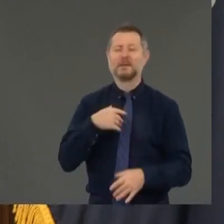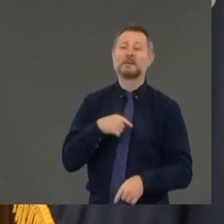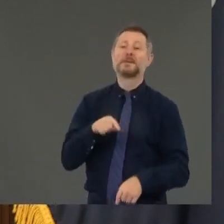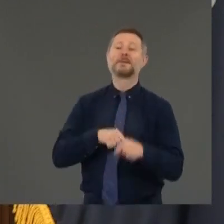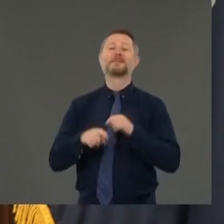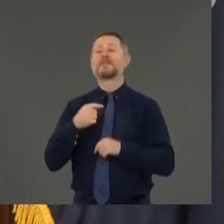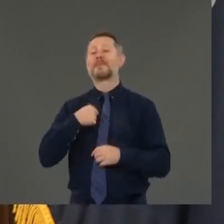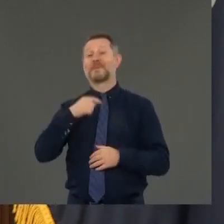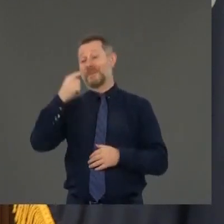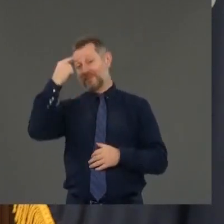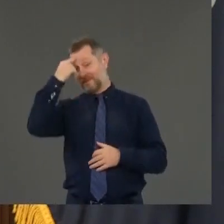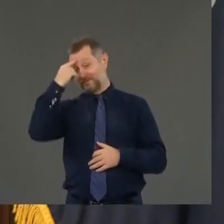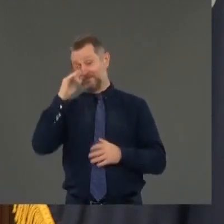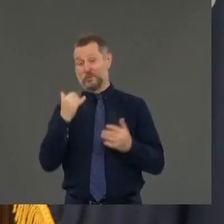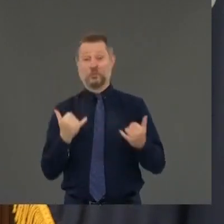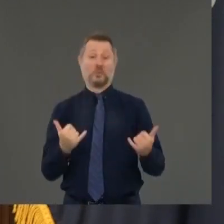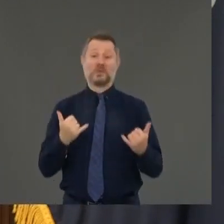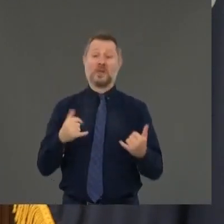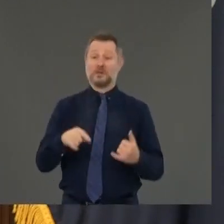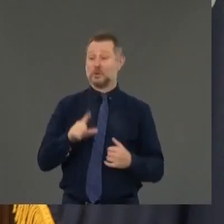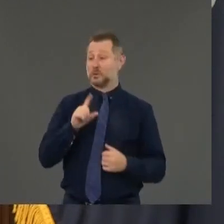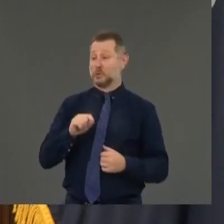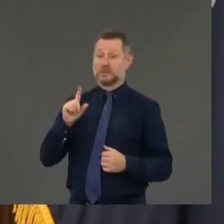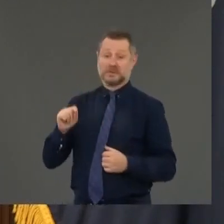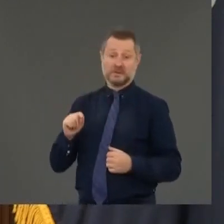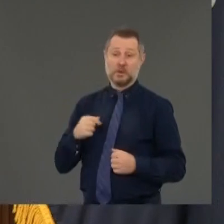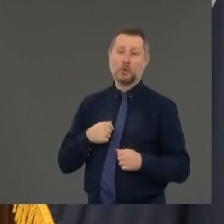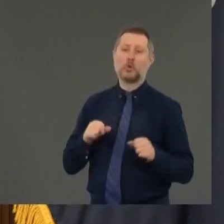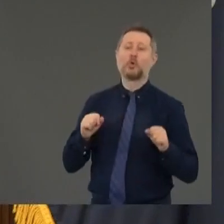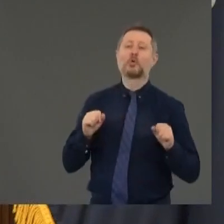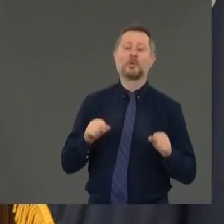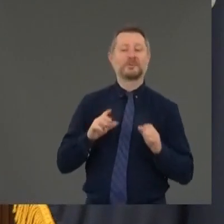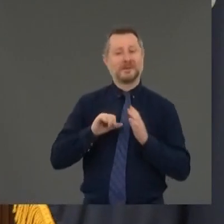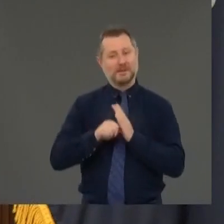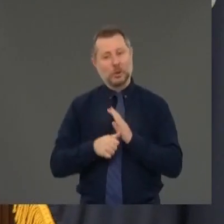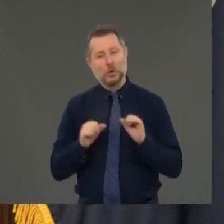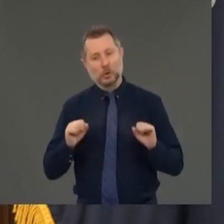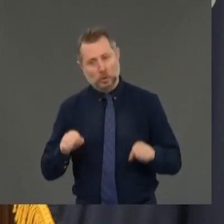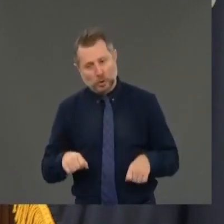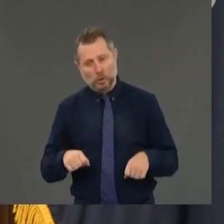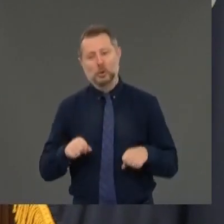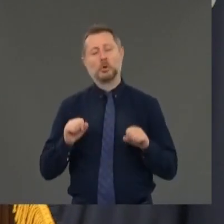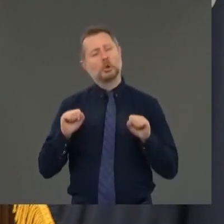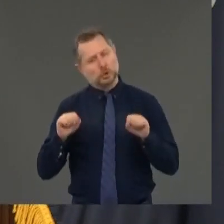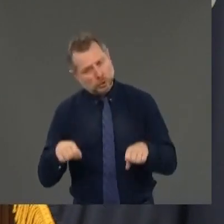DON'T.